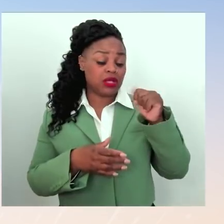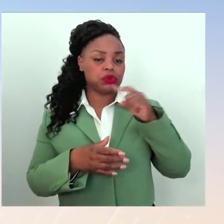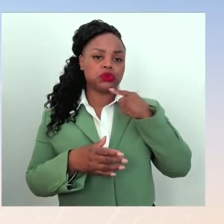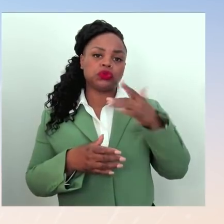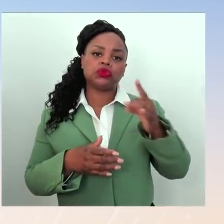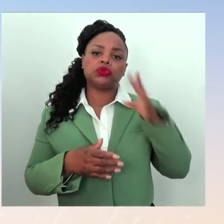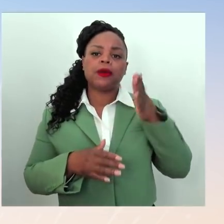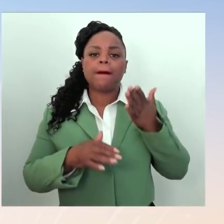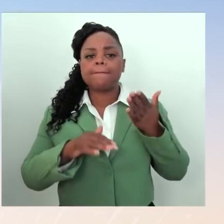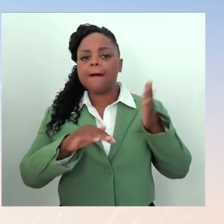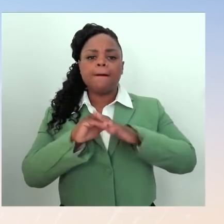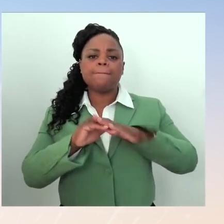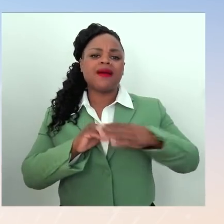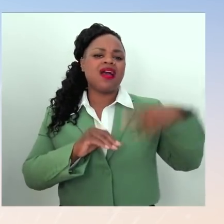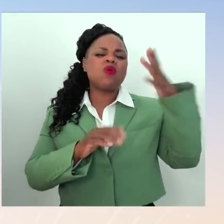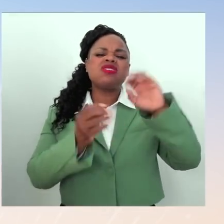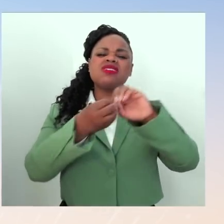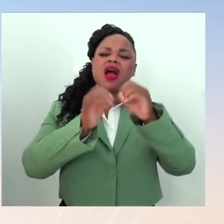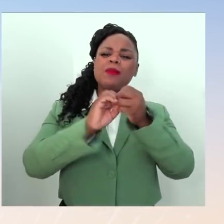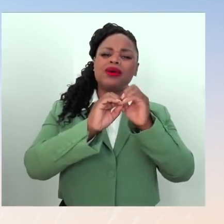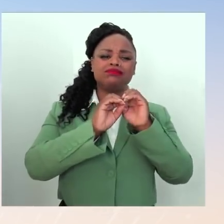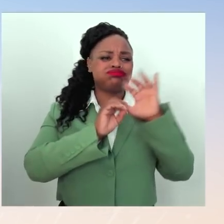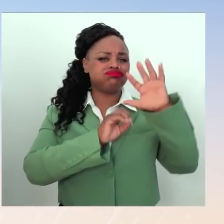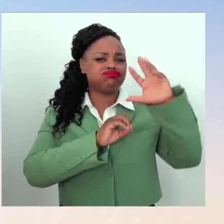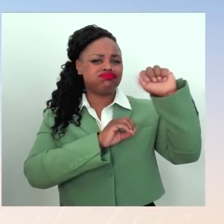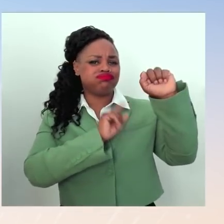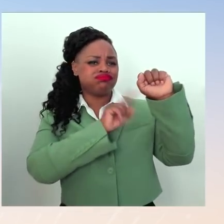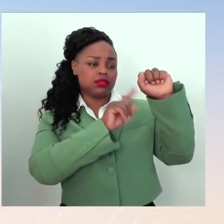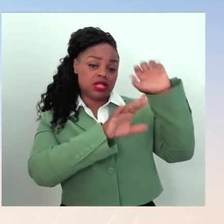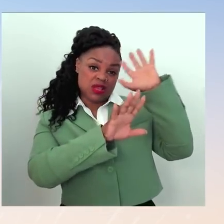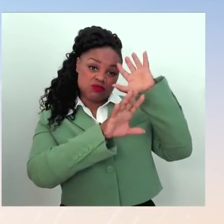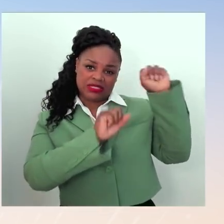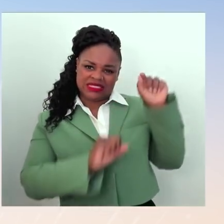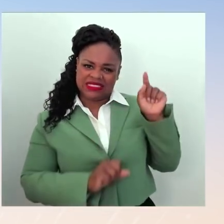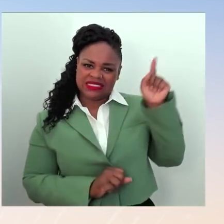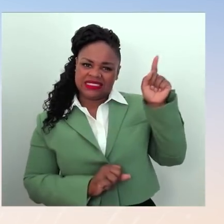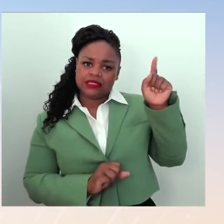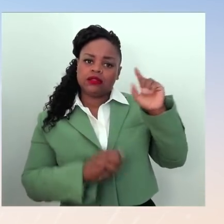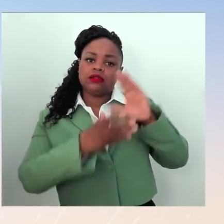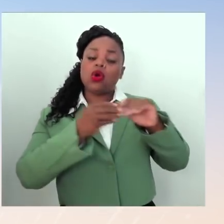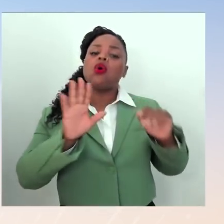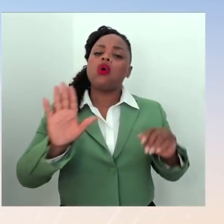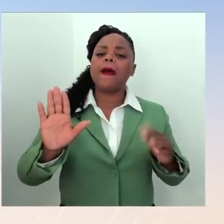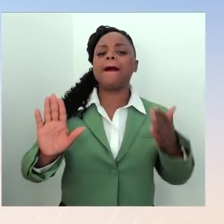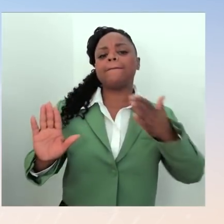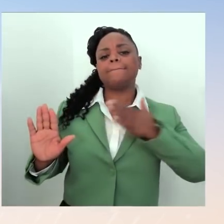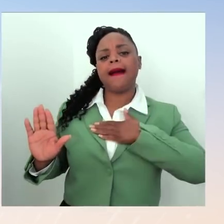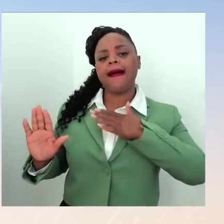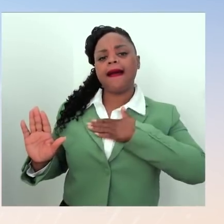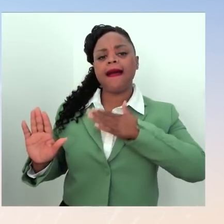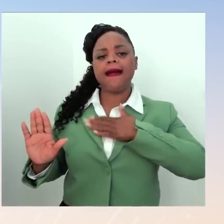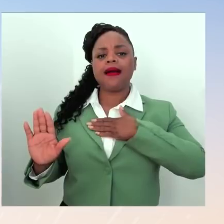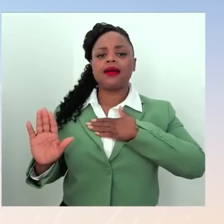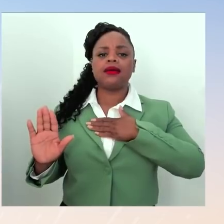"I'm going to set aside my ambitious climate goals and just increase domestic oil production,